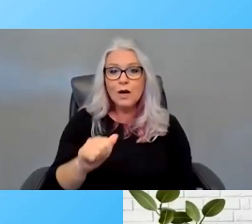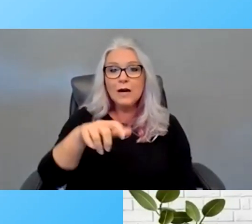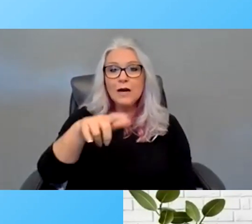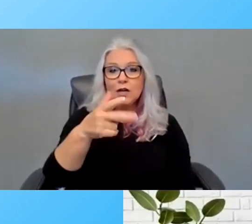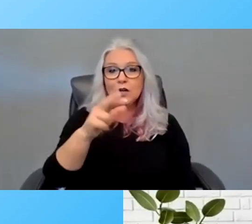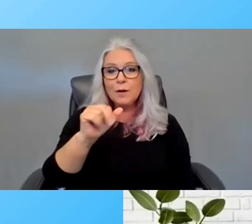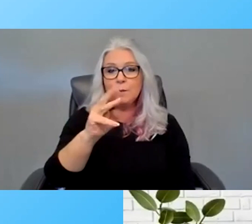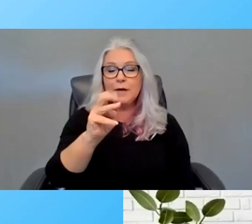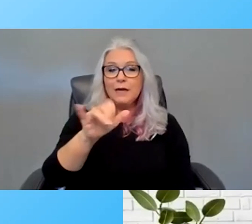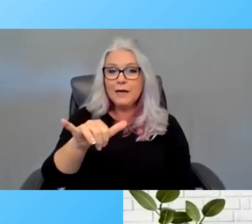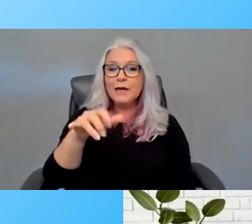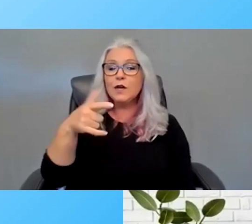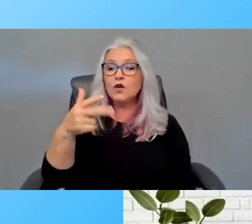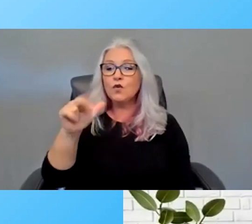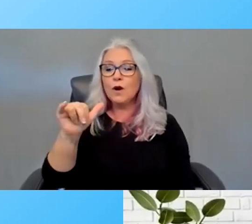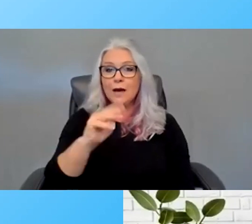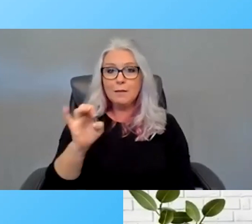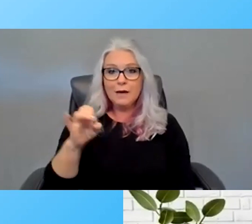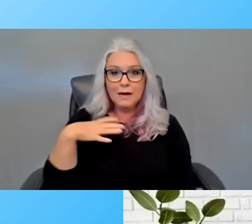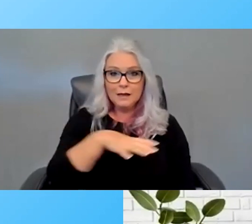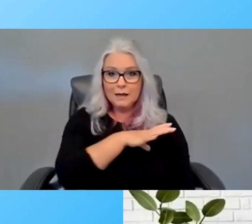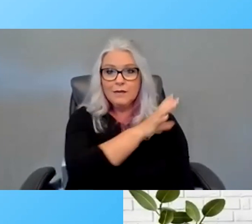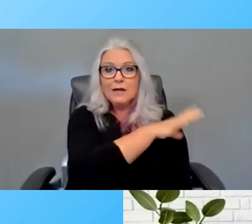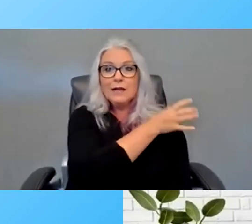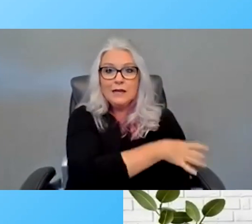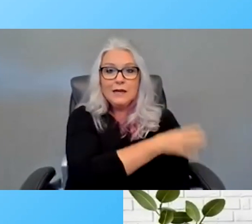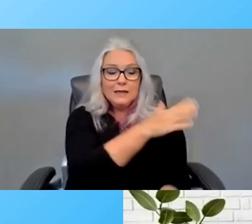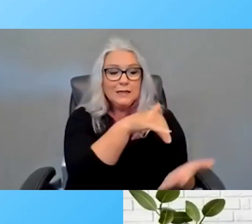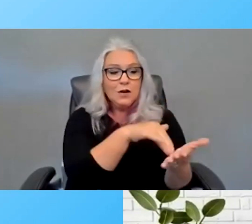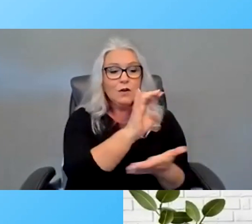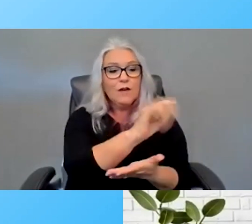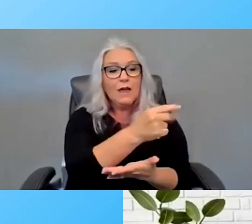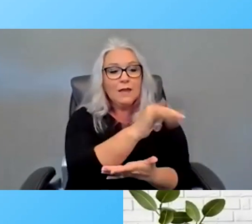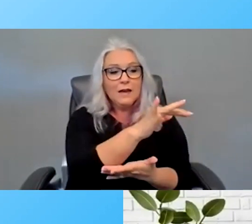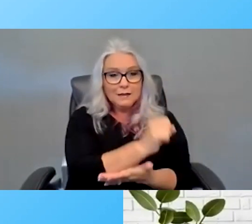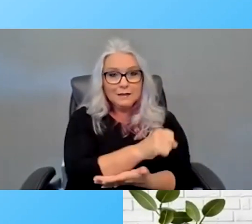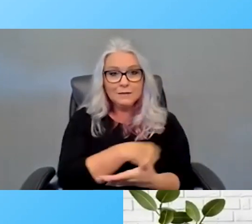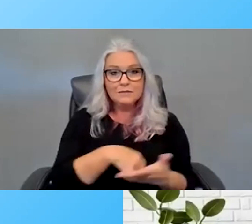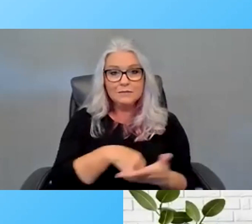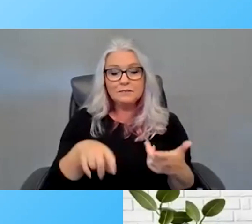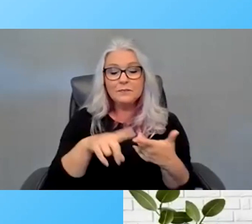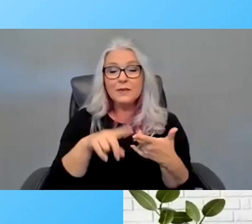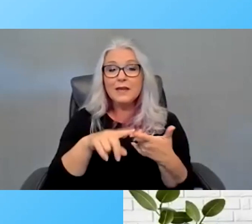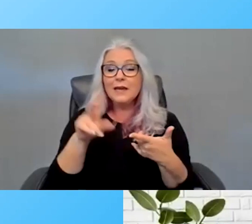Ethicist at Cleveland clinic's Center of Ethics. Dr. Katie Savin, assistant professor for